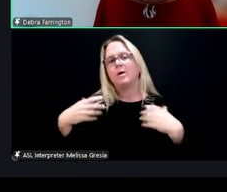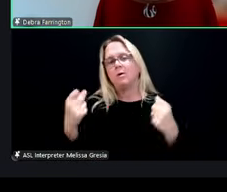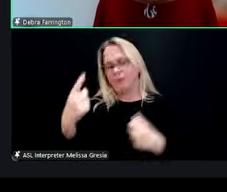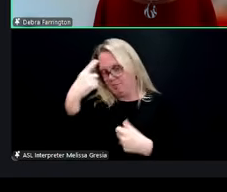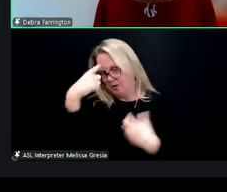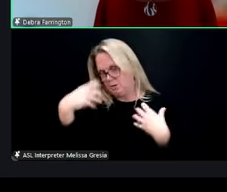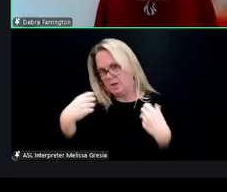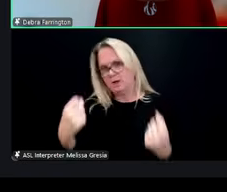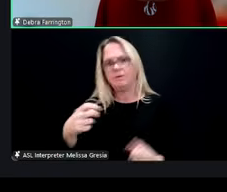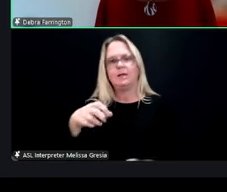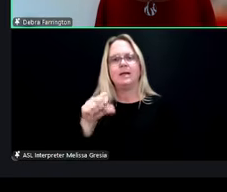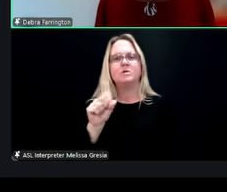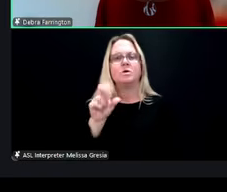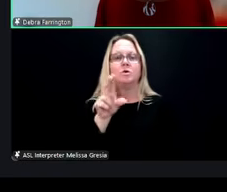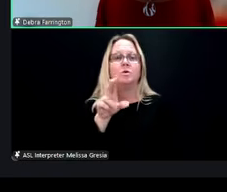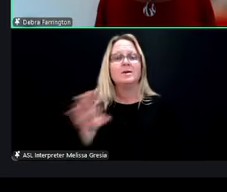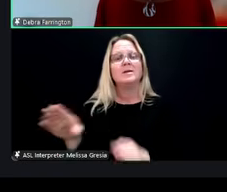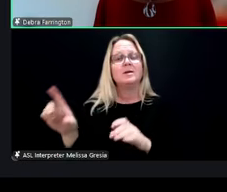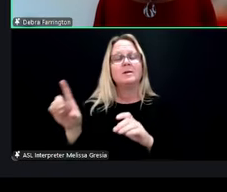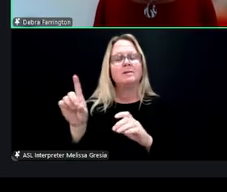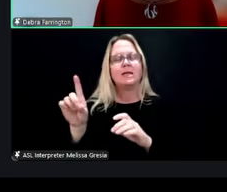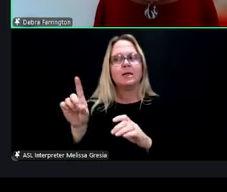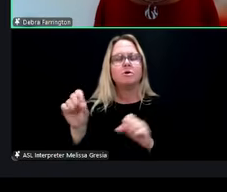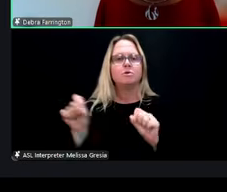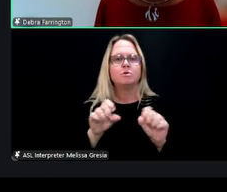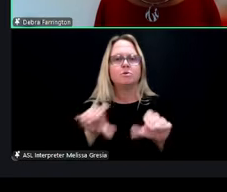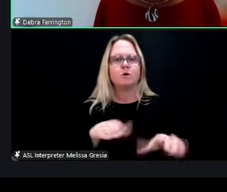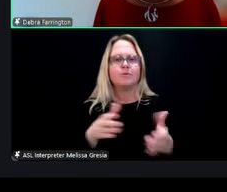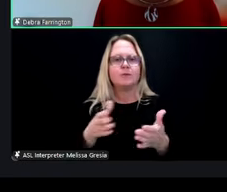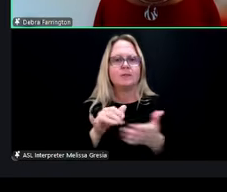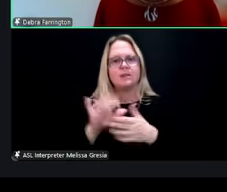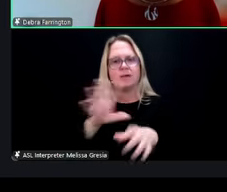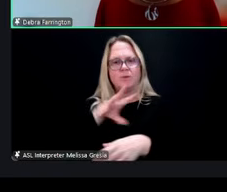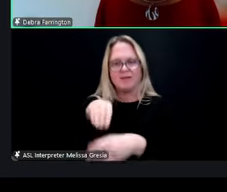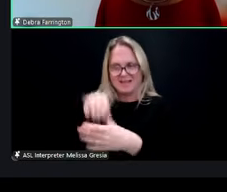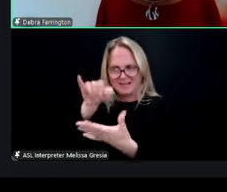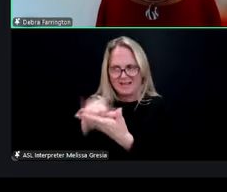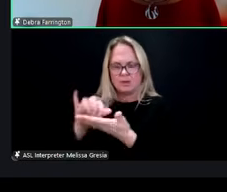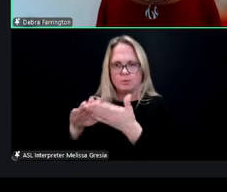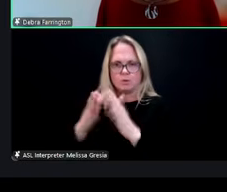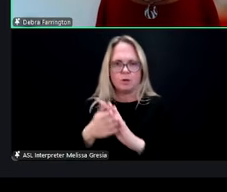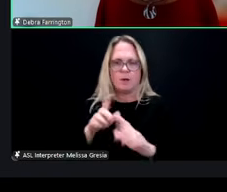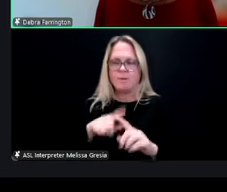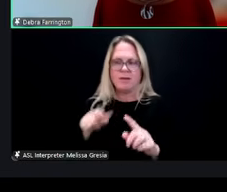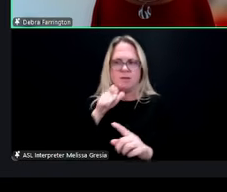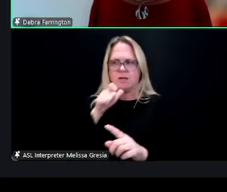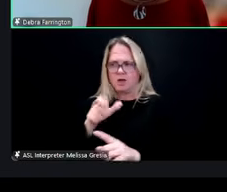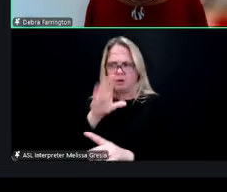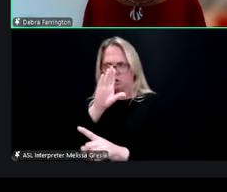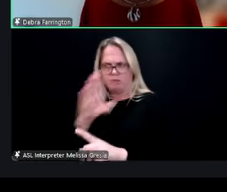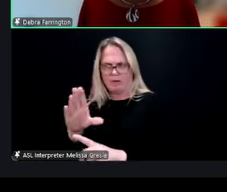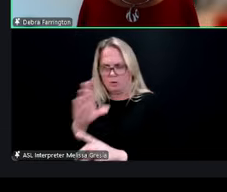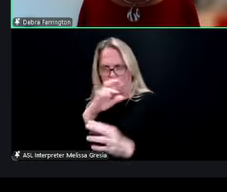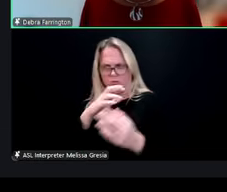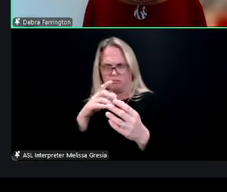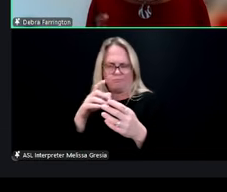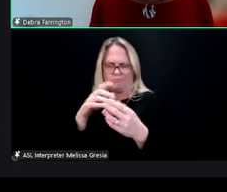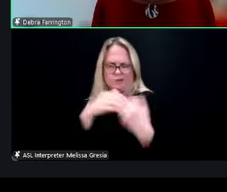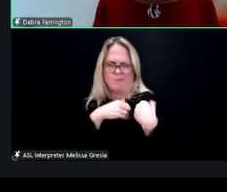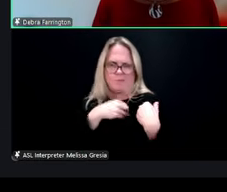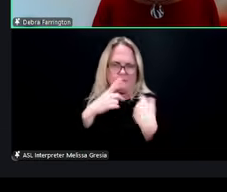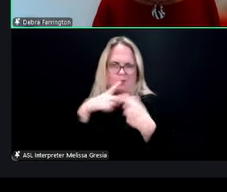SUD services that live in initiative 3. But they will not be directly responsible for managing that